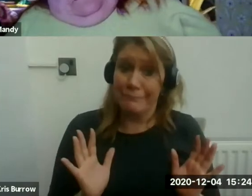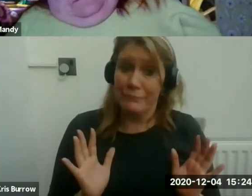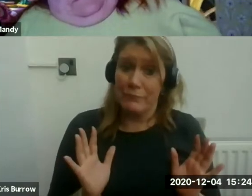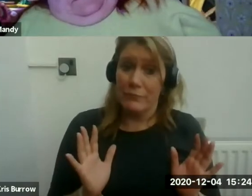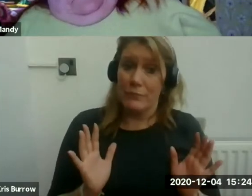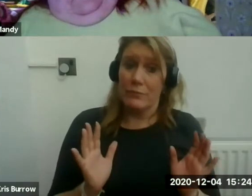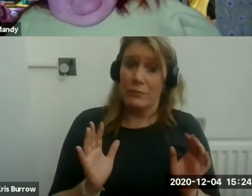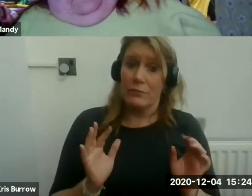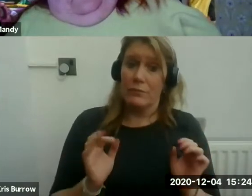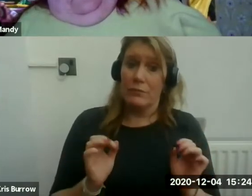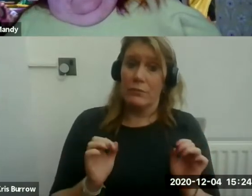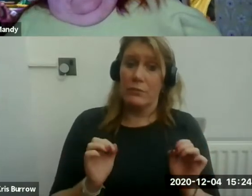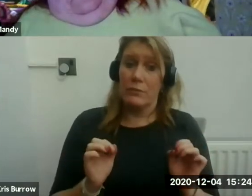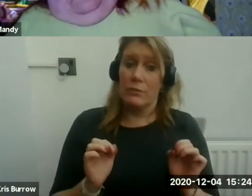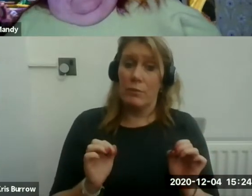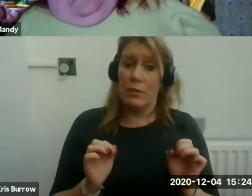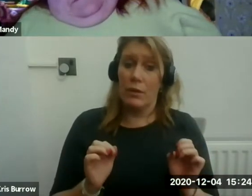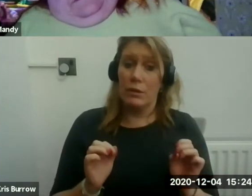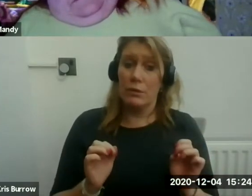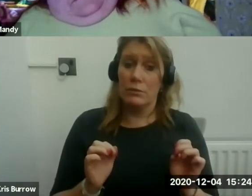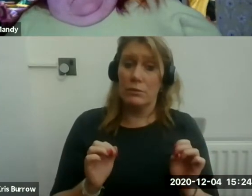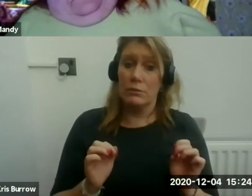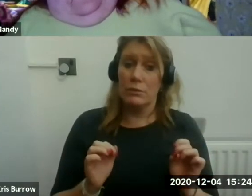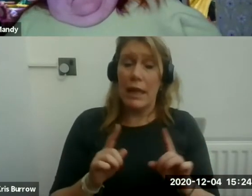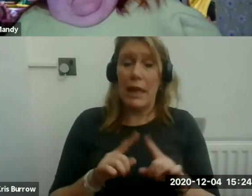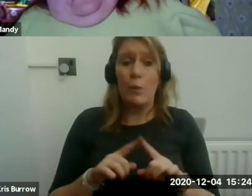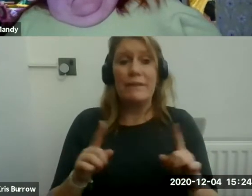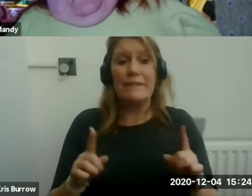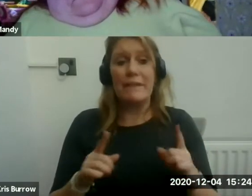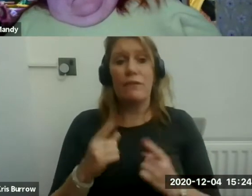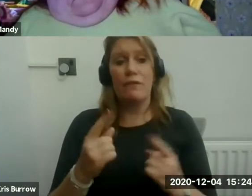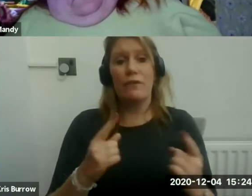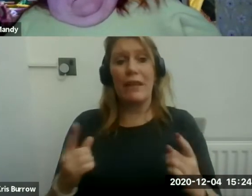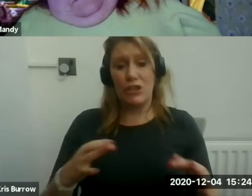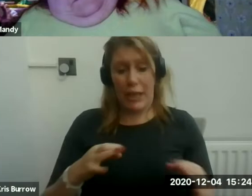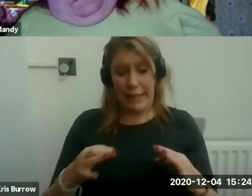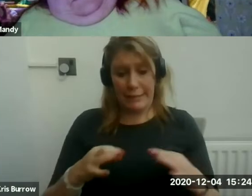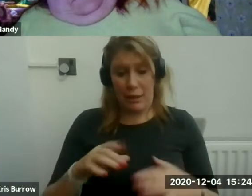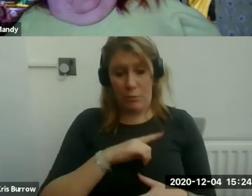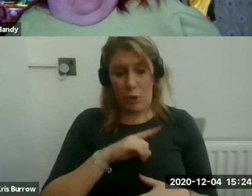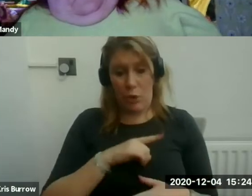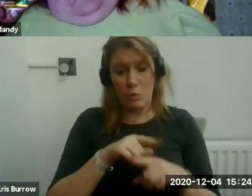we, it was different for each actor because everybody had different access